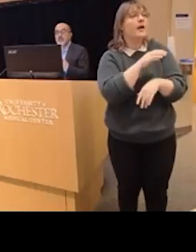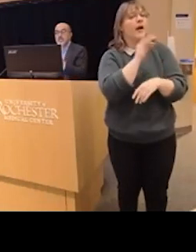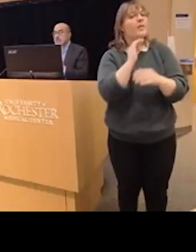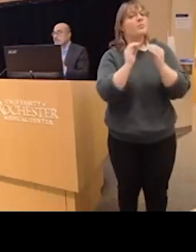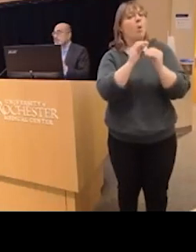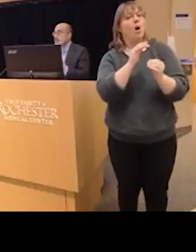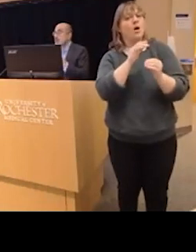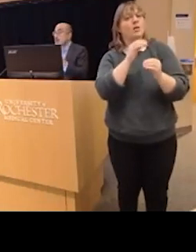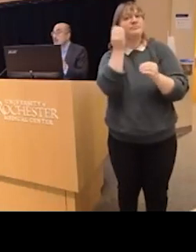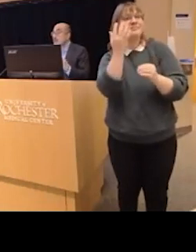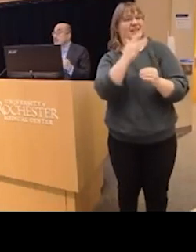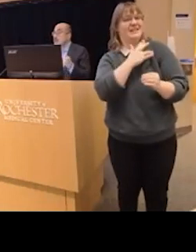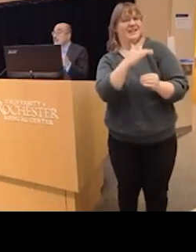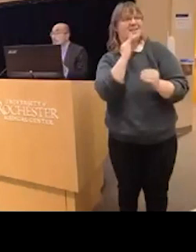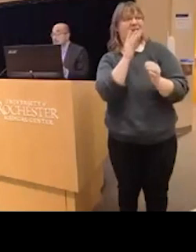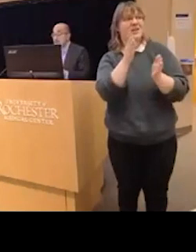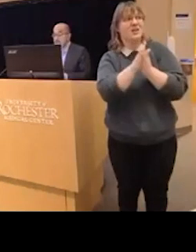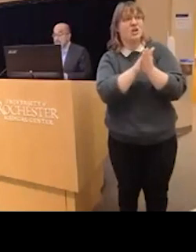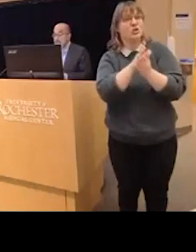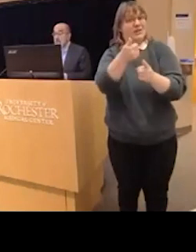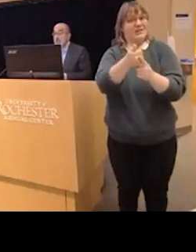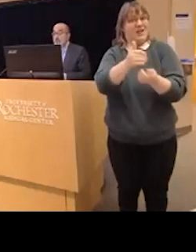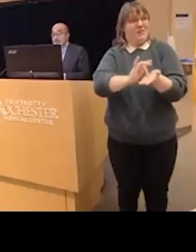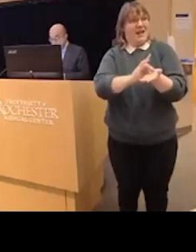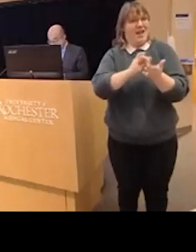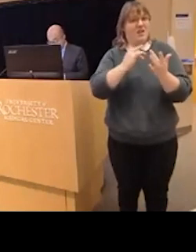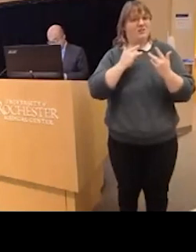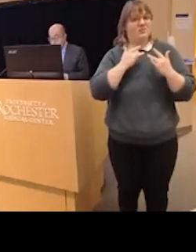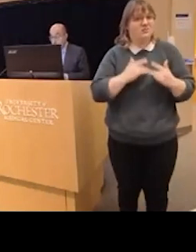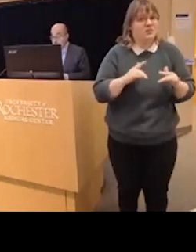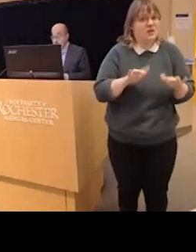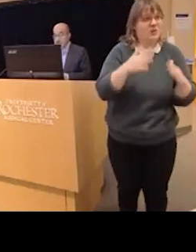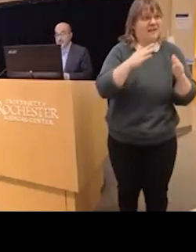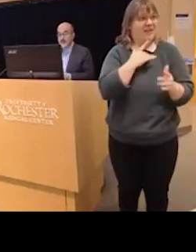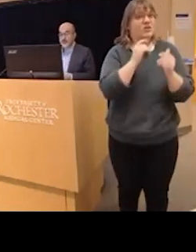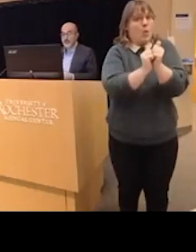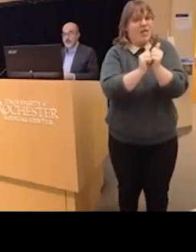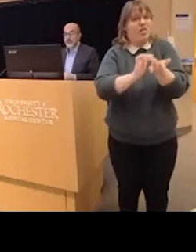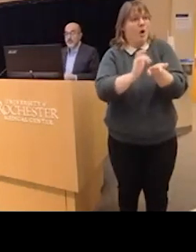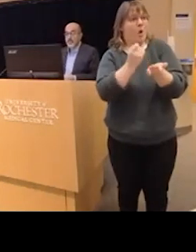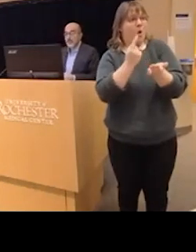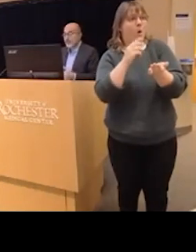tendency and drive to self-medicate their anxiety and depression feelings um with opioids and we're